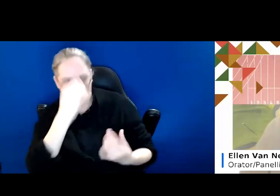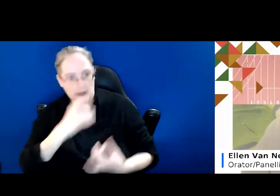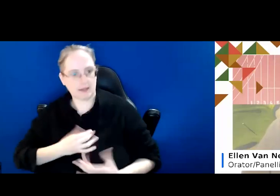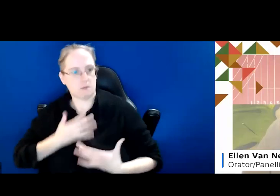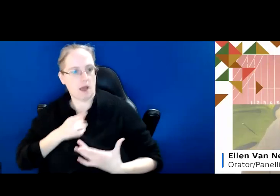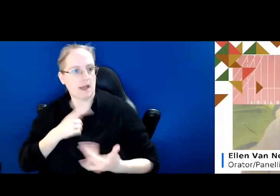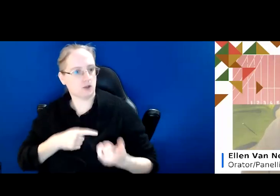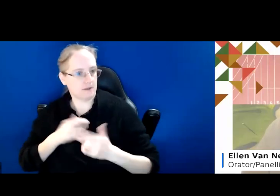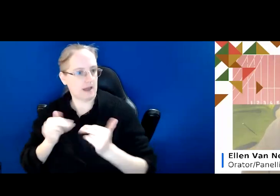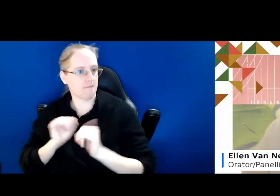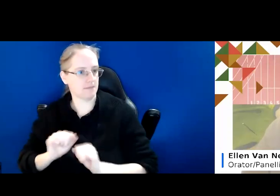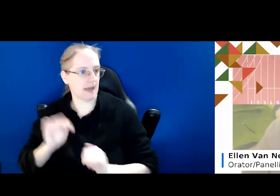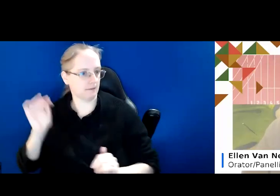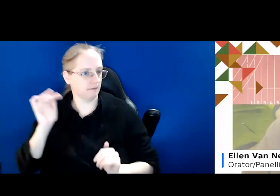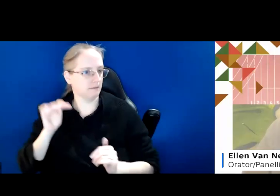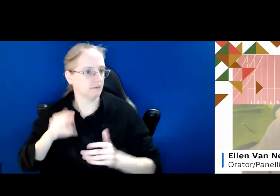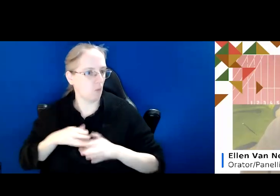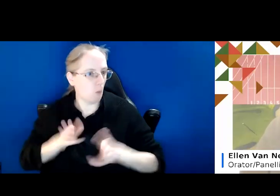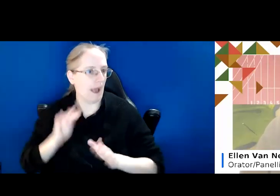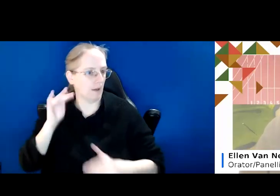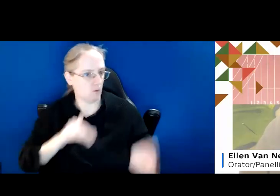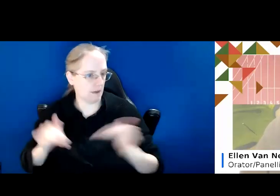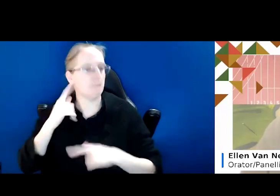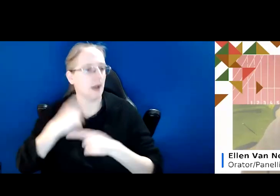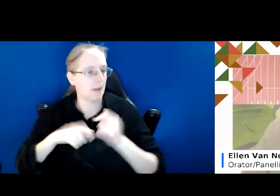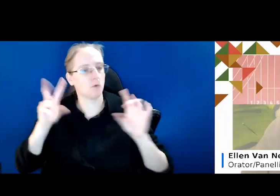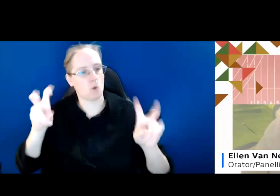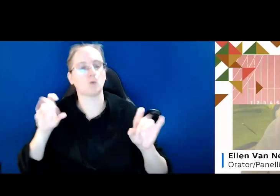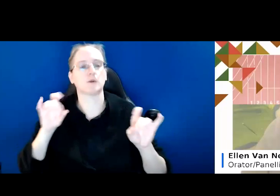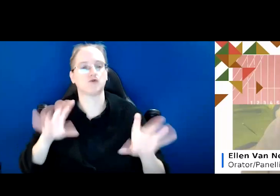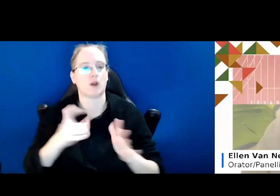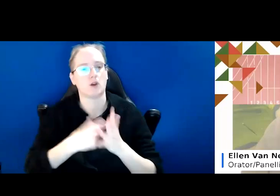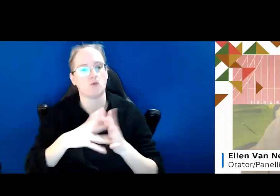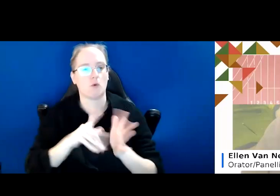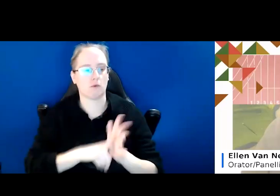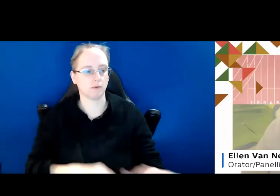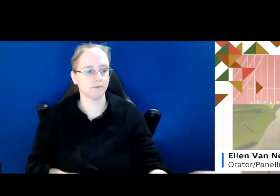And this became known as the Australian Crow.